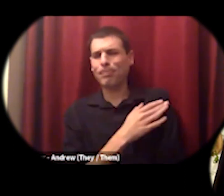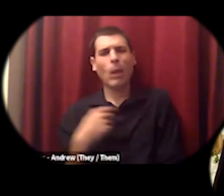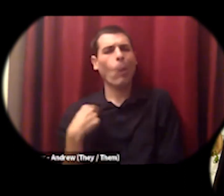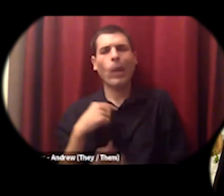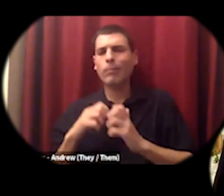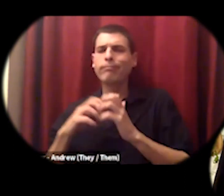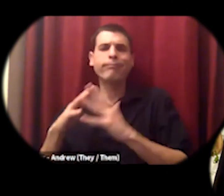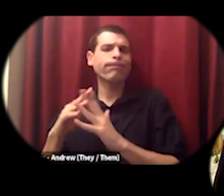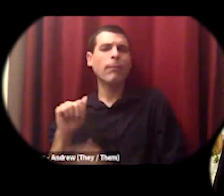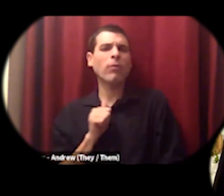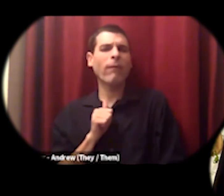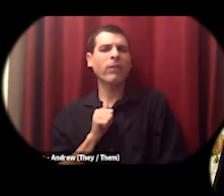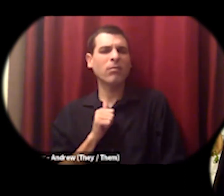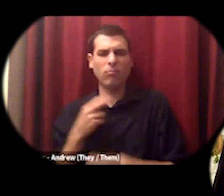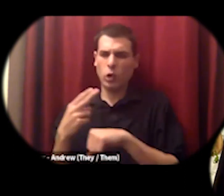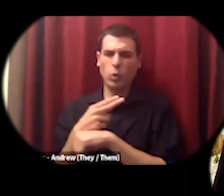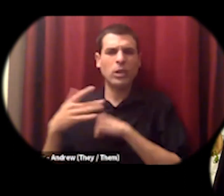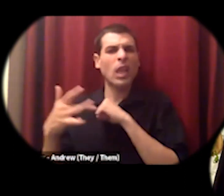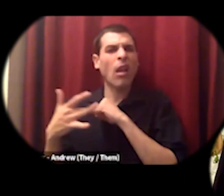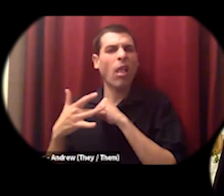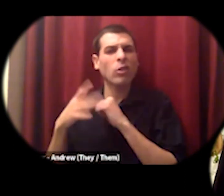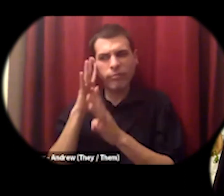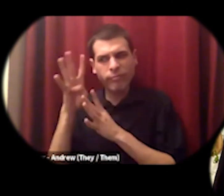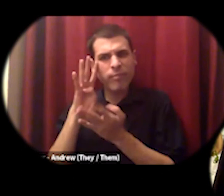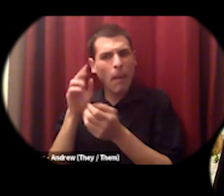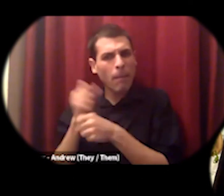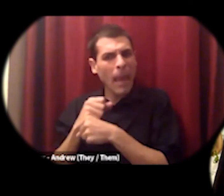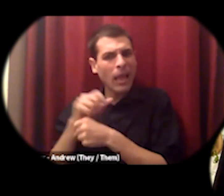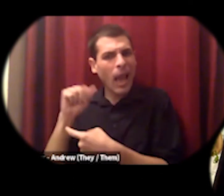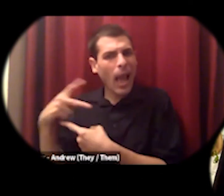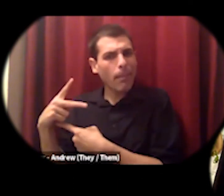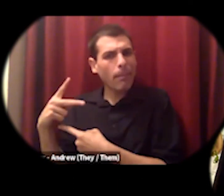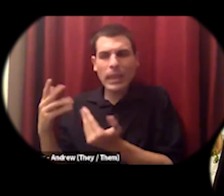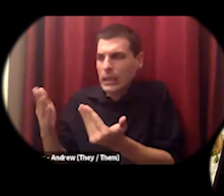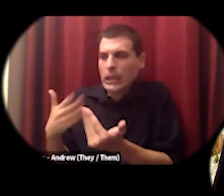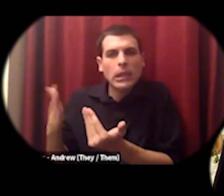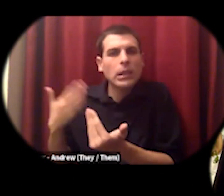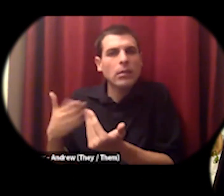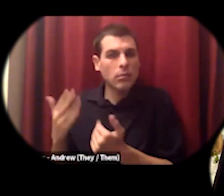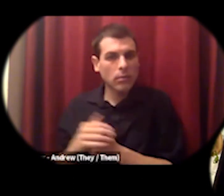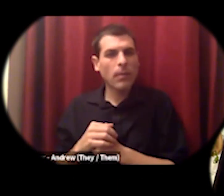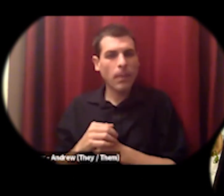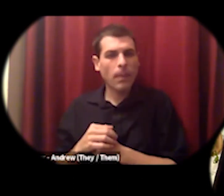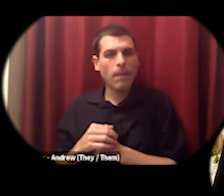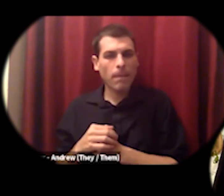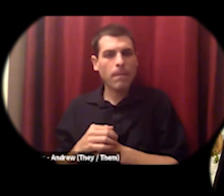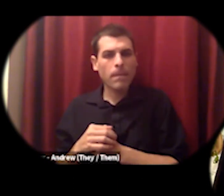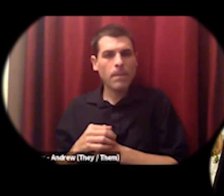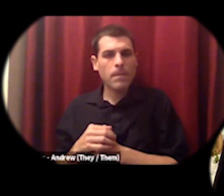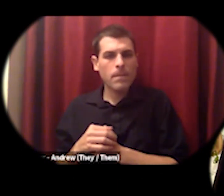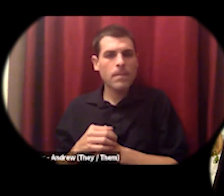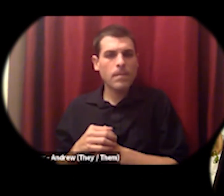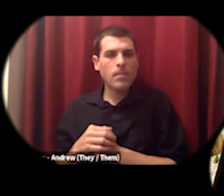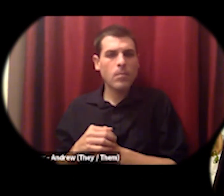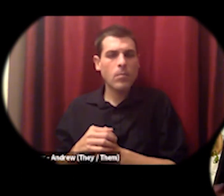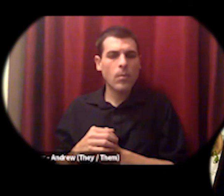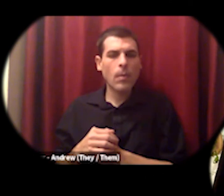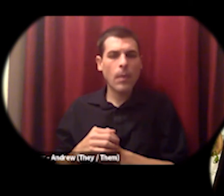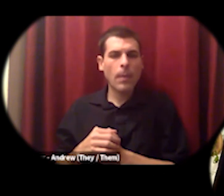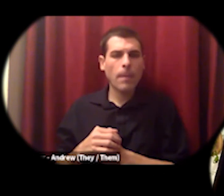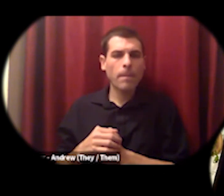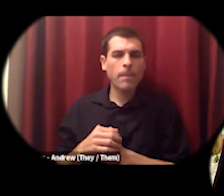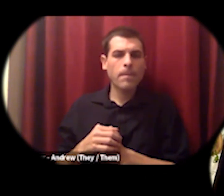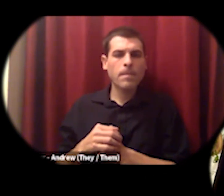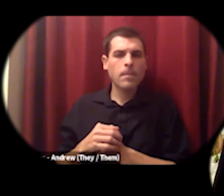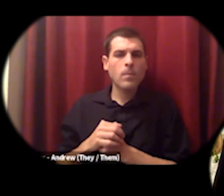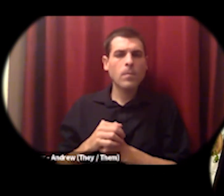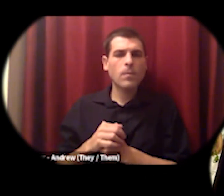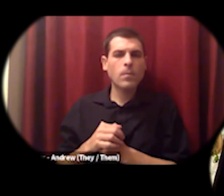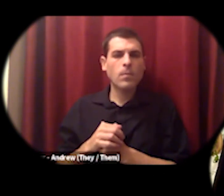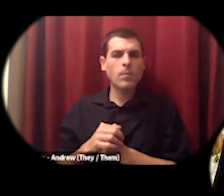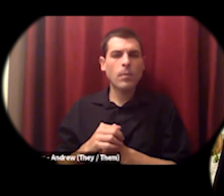the technology of the apps and the websites and the the commercial participation are just the